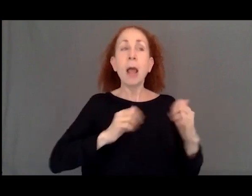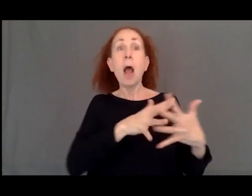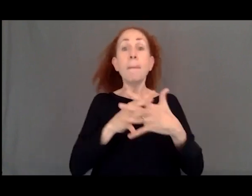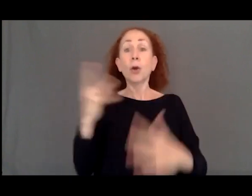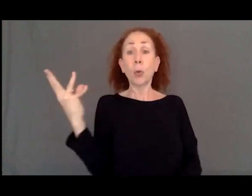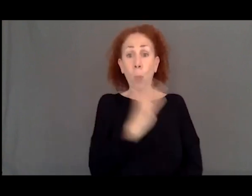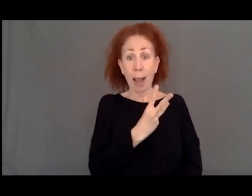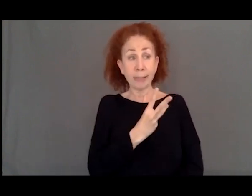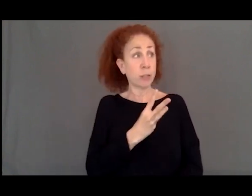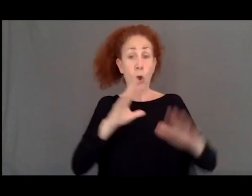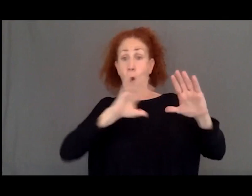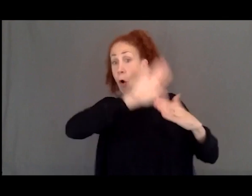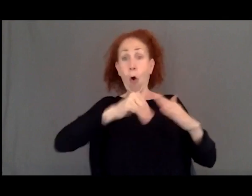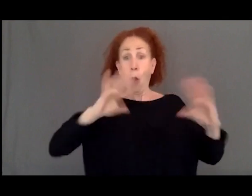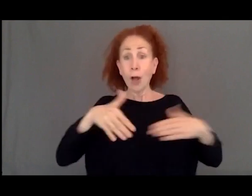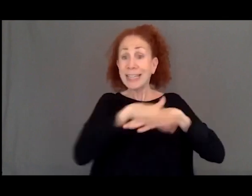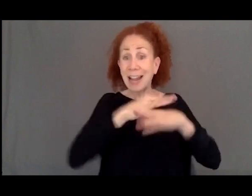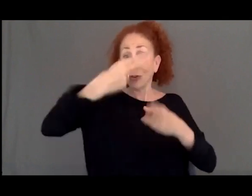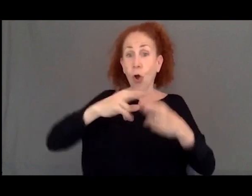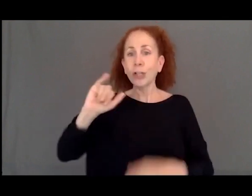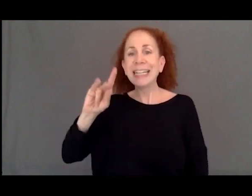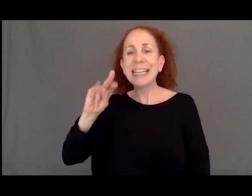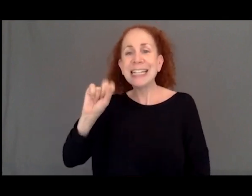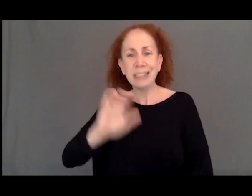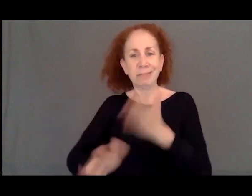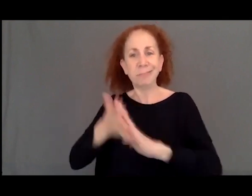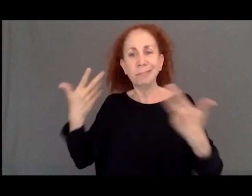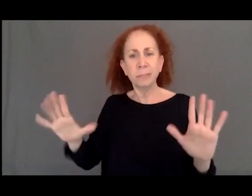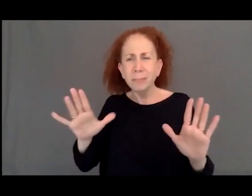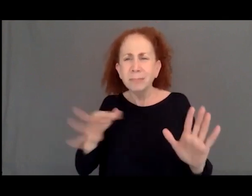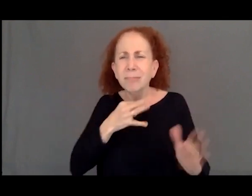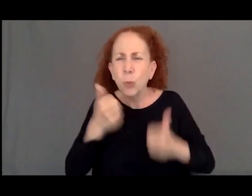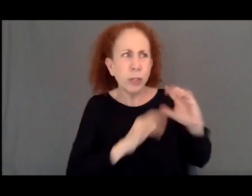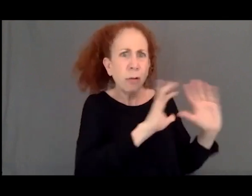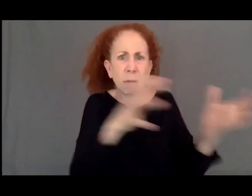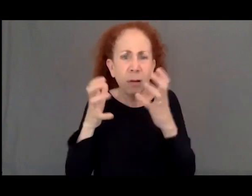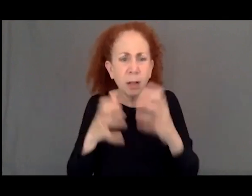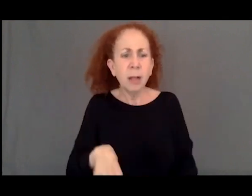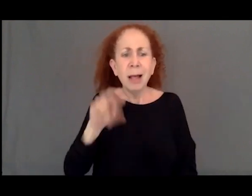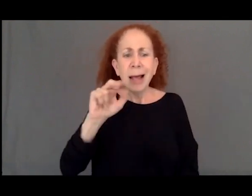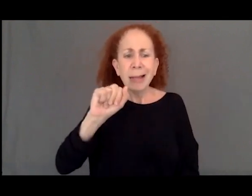West and simply called all the natives Indians? You'd want to know whether the cavalry was fighting the Navajo